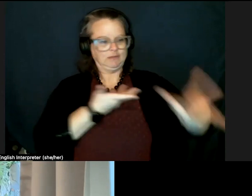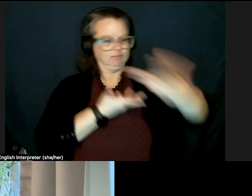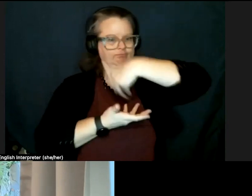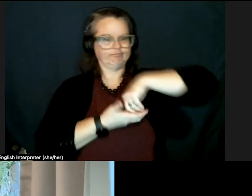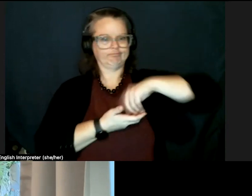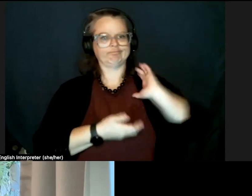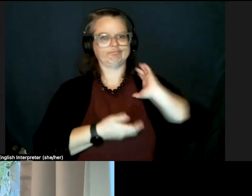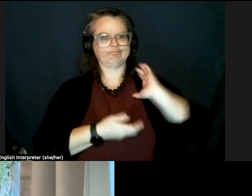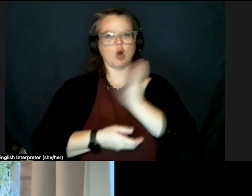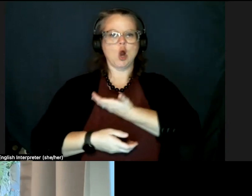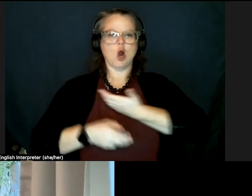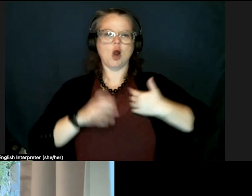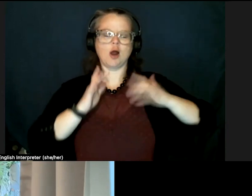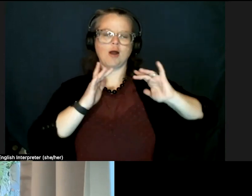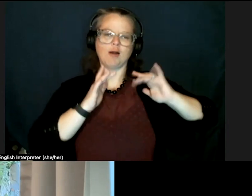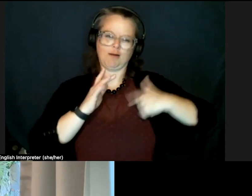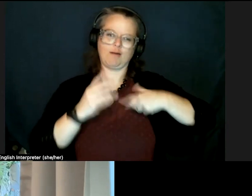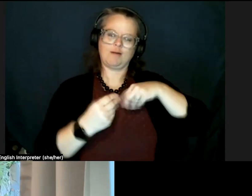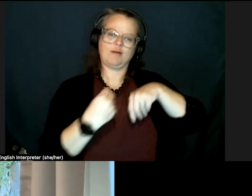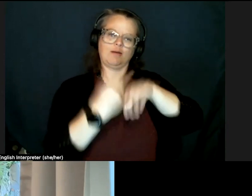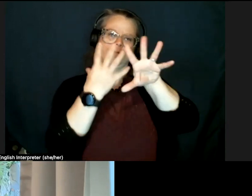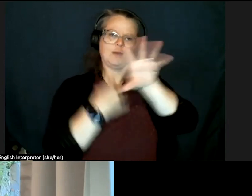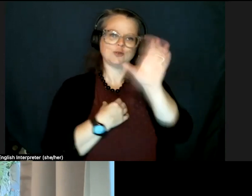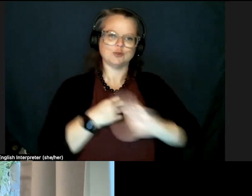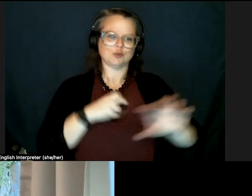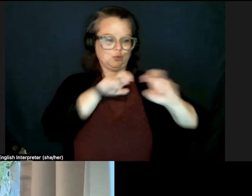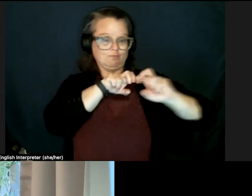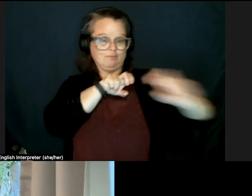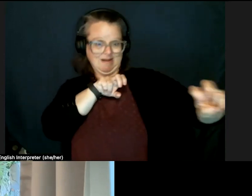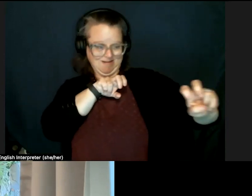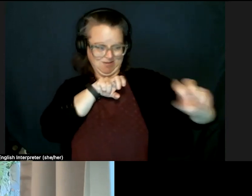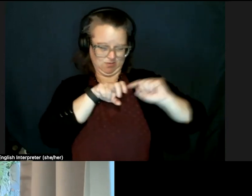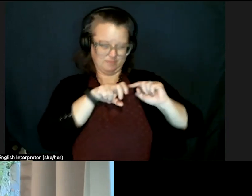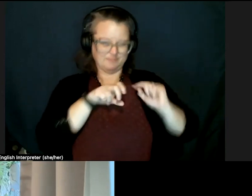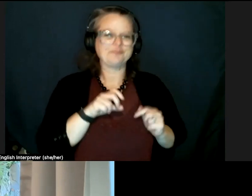one of the questions that we have is that is a question for everyone. And if you are